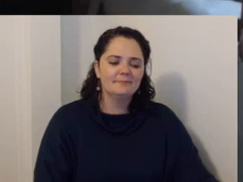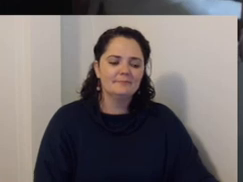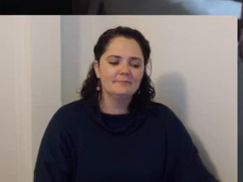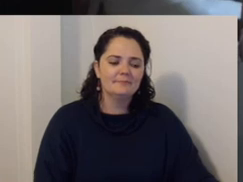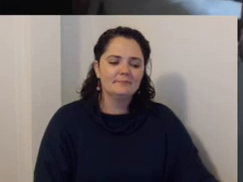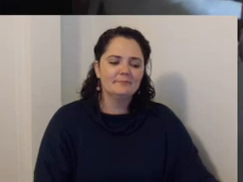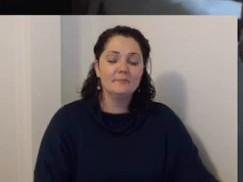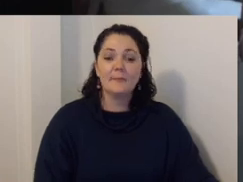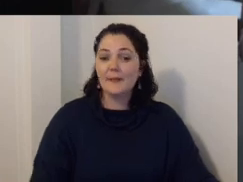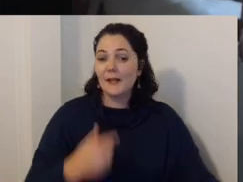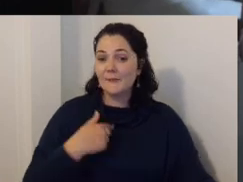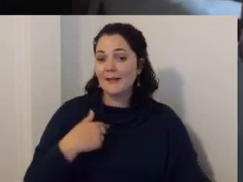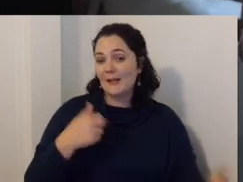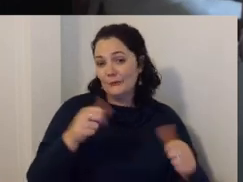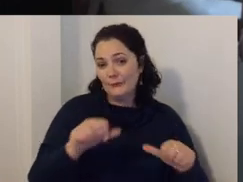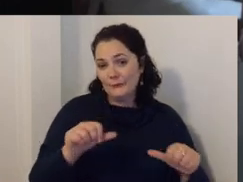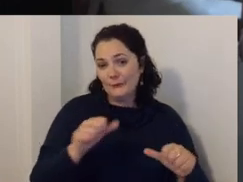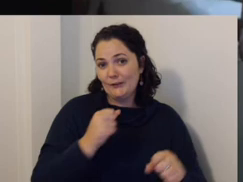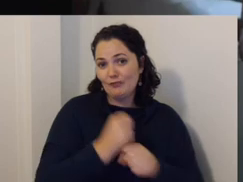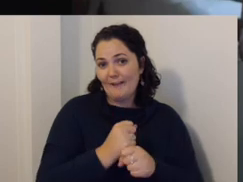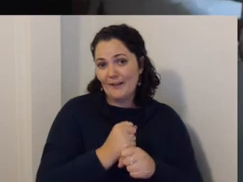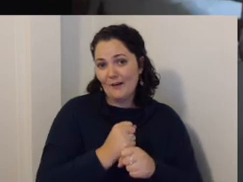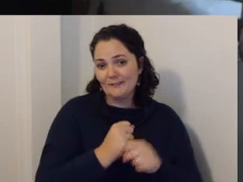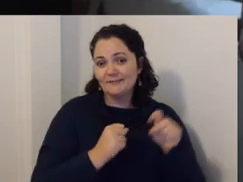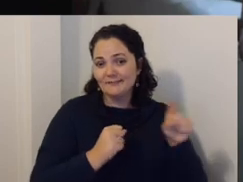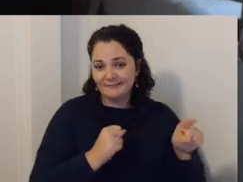and even though I'm working in graphite, I'm going to do that exact same thing that I mentioned to